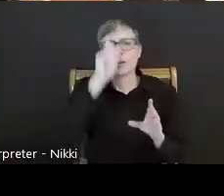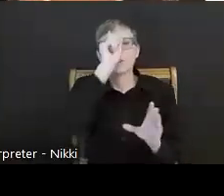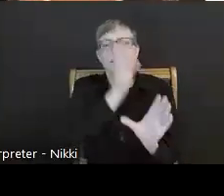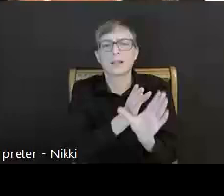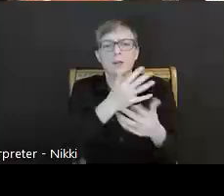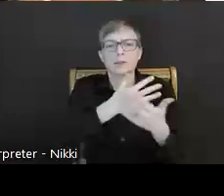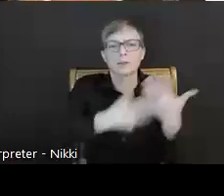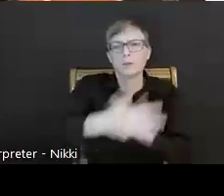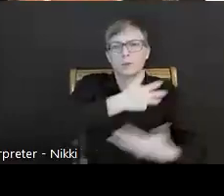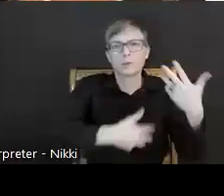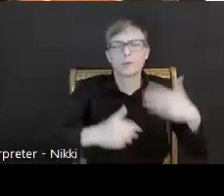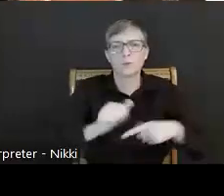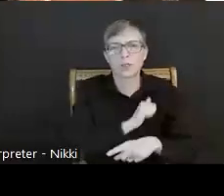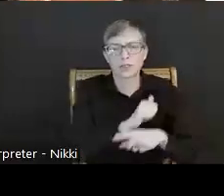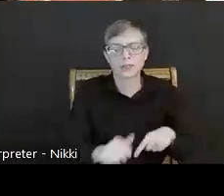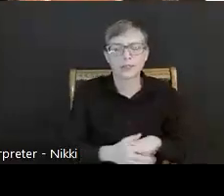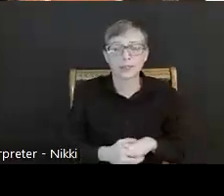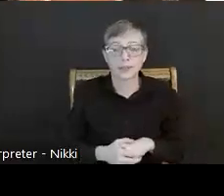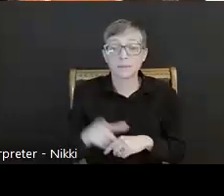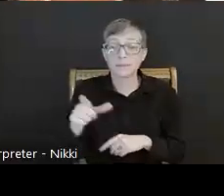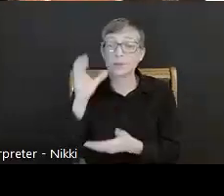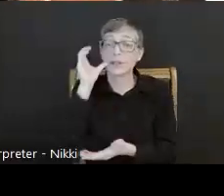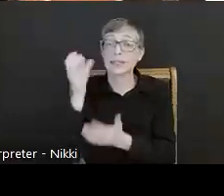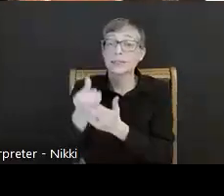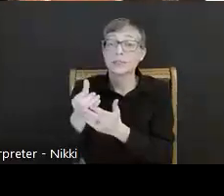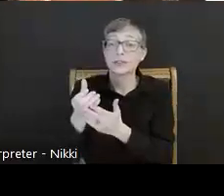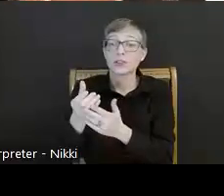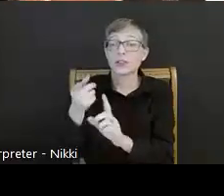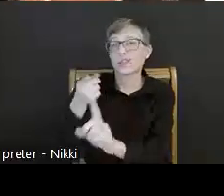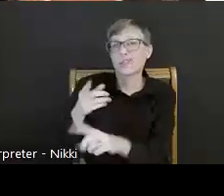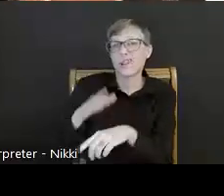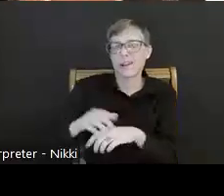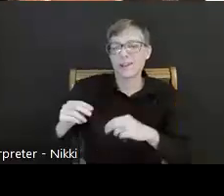and so this graphic on the side here is a lovely one pager that was created by a medical student